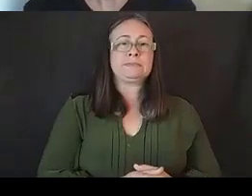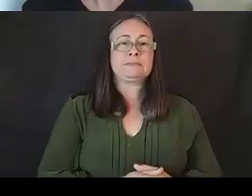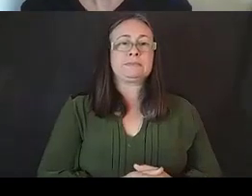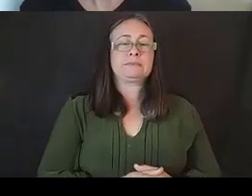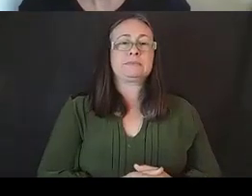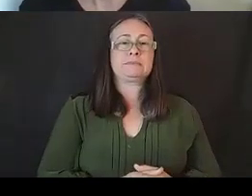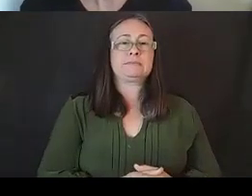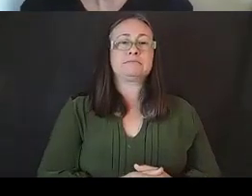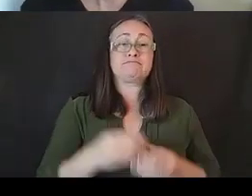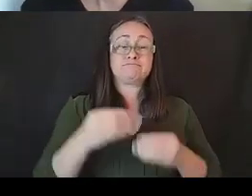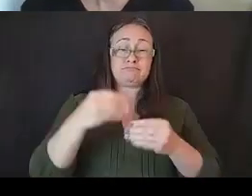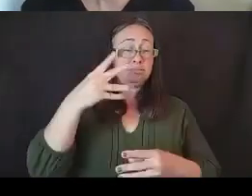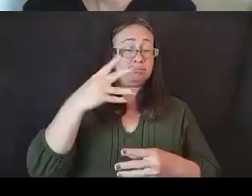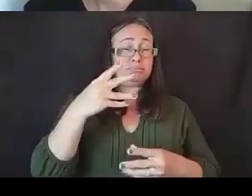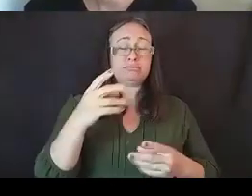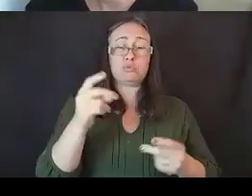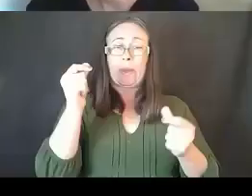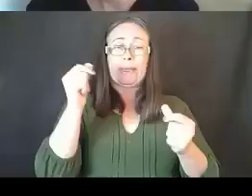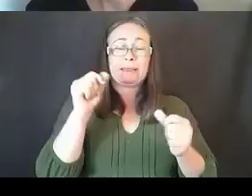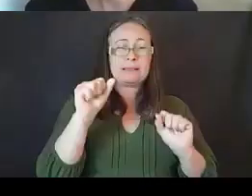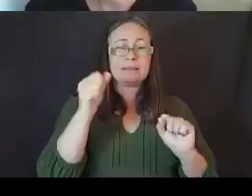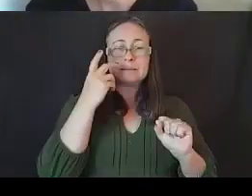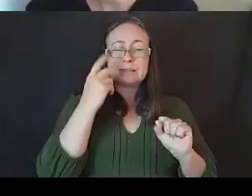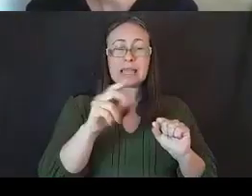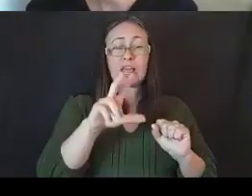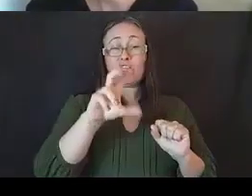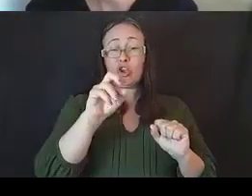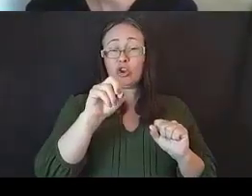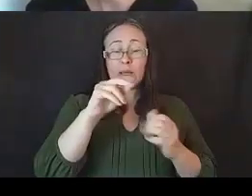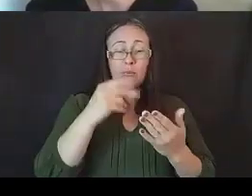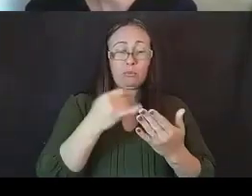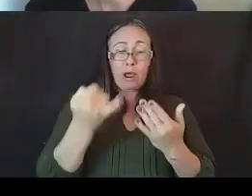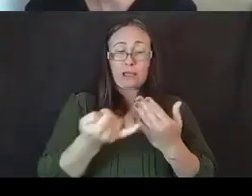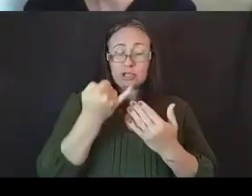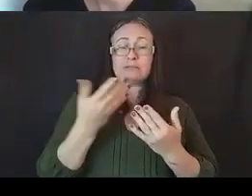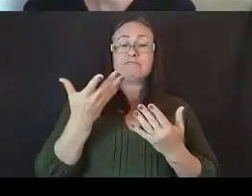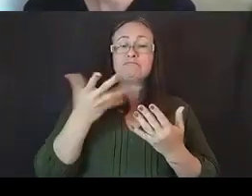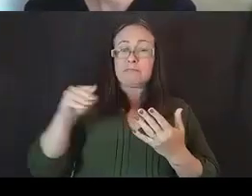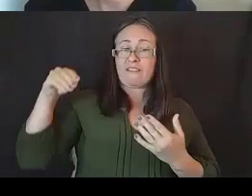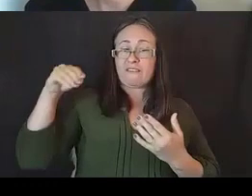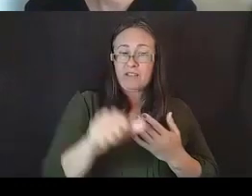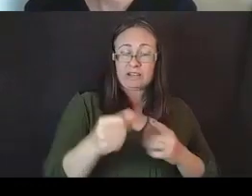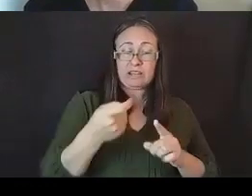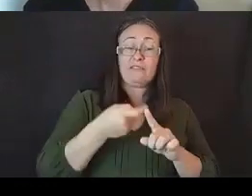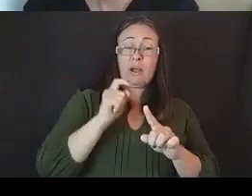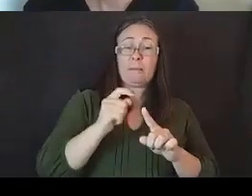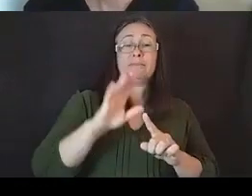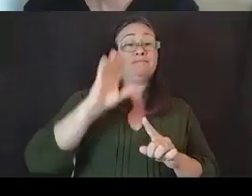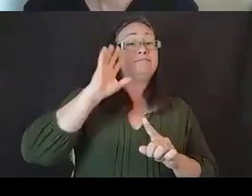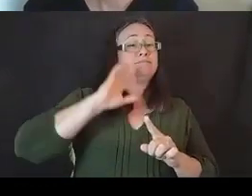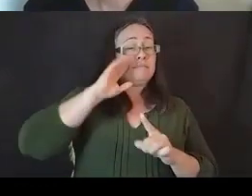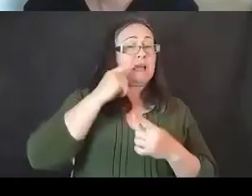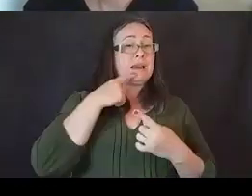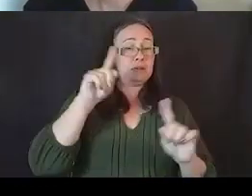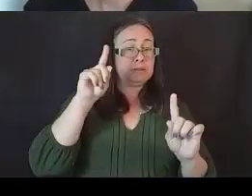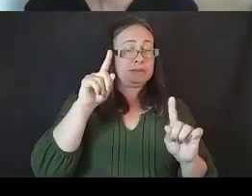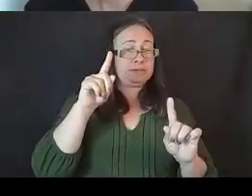And very quickly here we can see there's a list of 30 projects that were funded under this previous announcement, and again, just as I showed before,